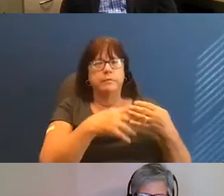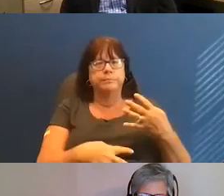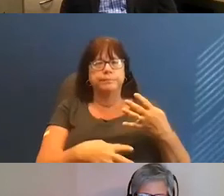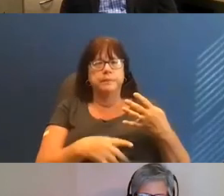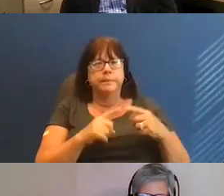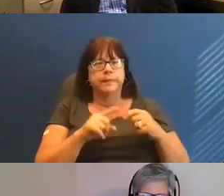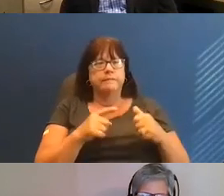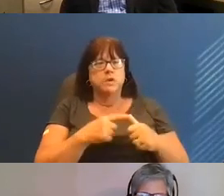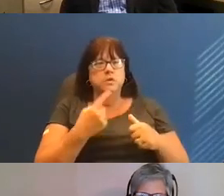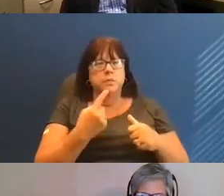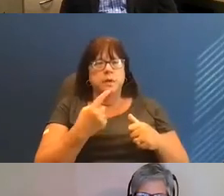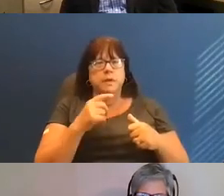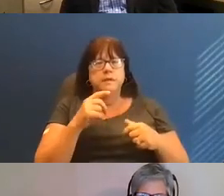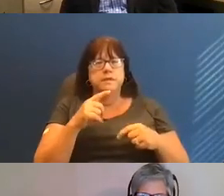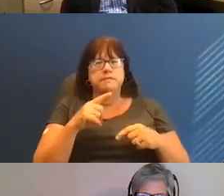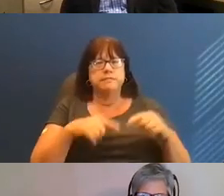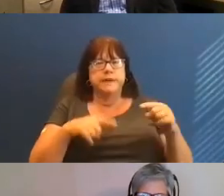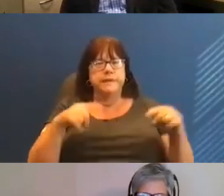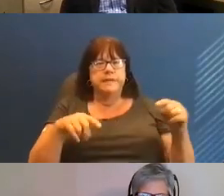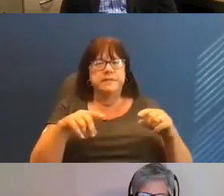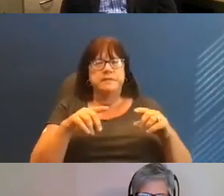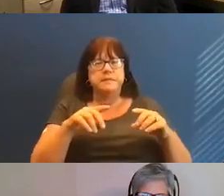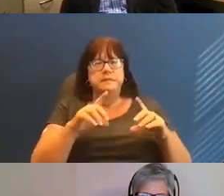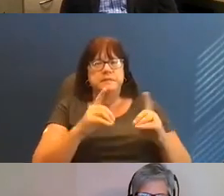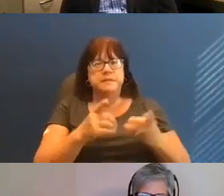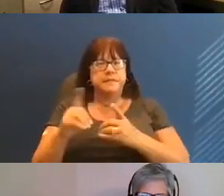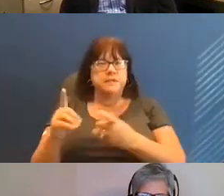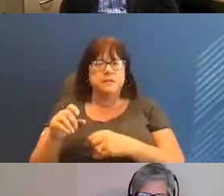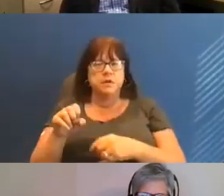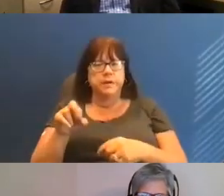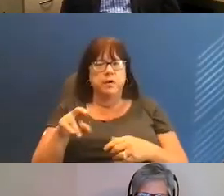OER and then underneath that you'll see that we have subpages for each of the colleges.